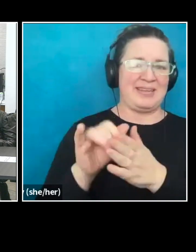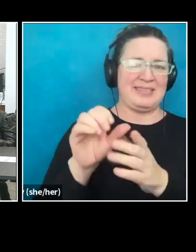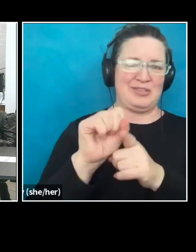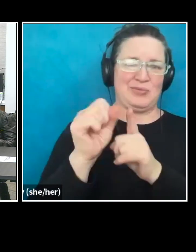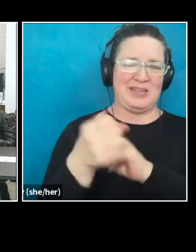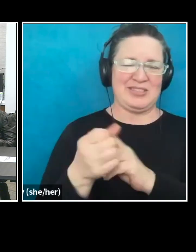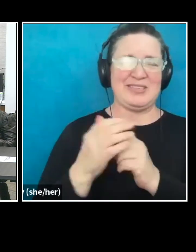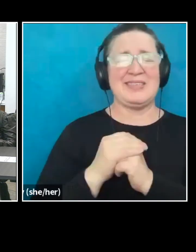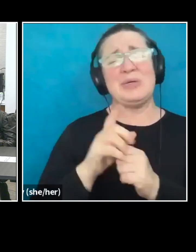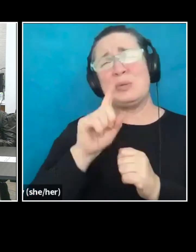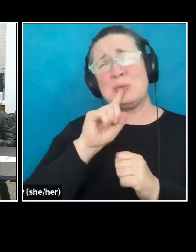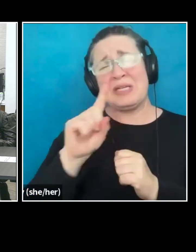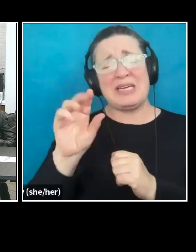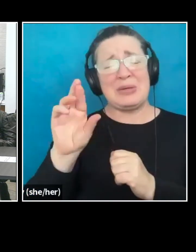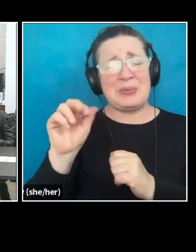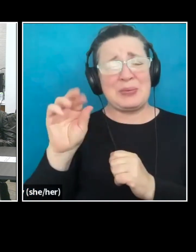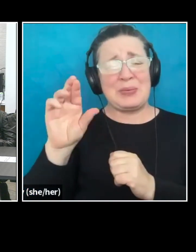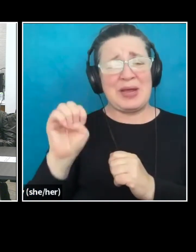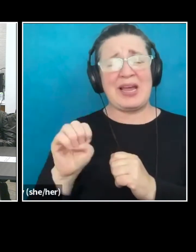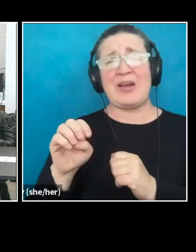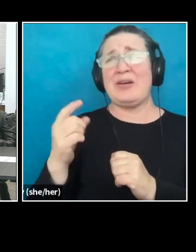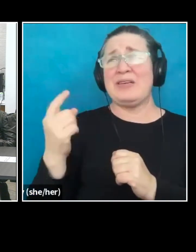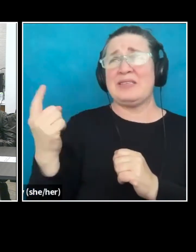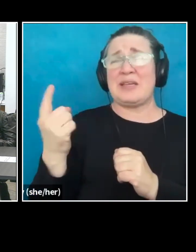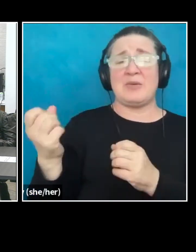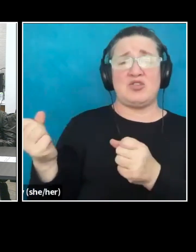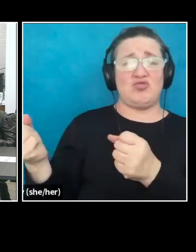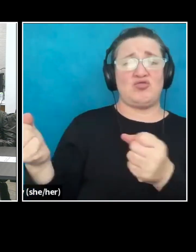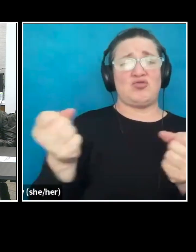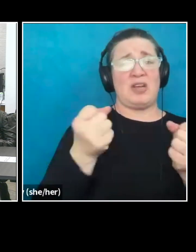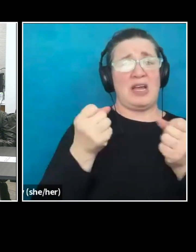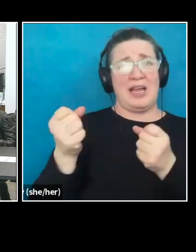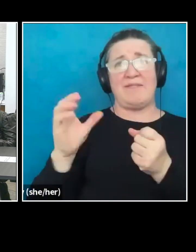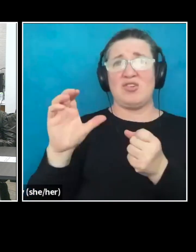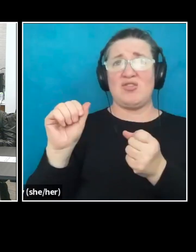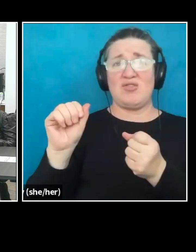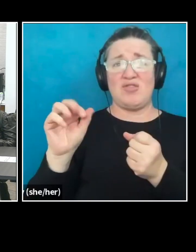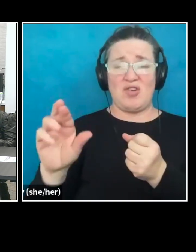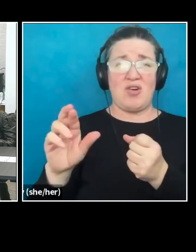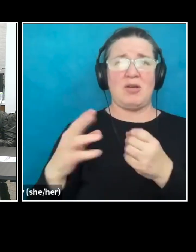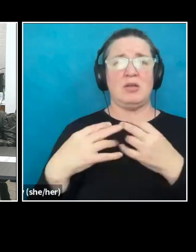that somebody's driving a car stuck in traffic and they end up on a train and it's an amazing